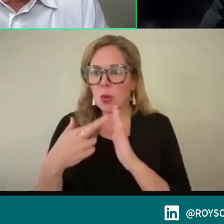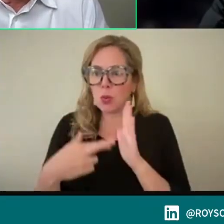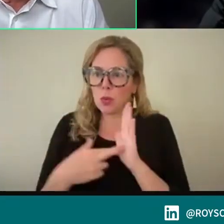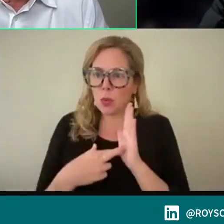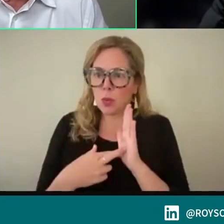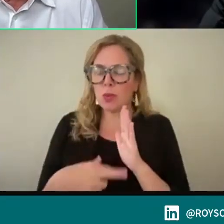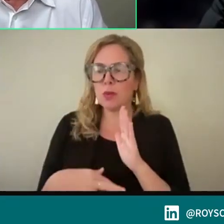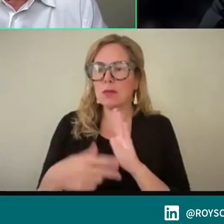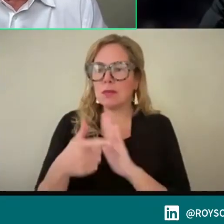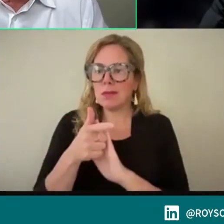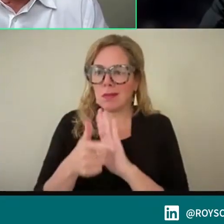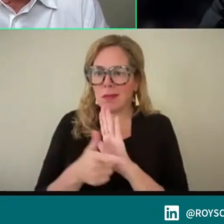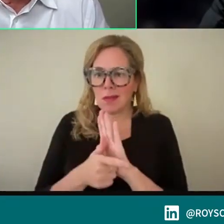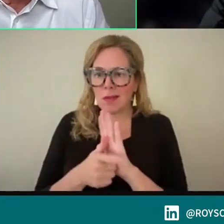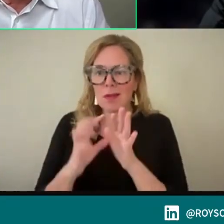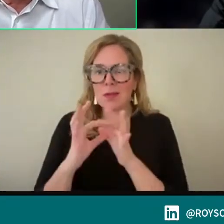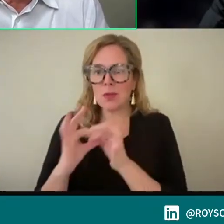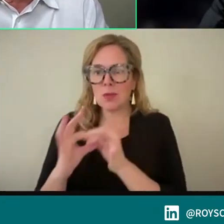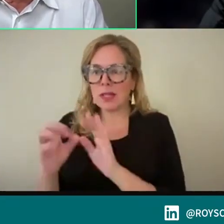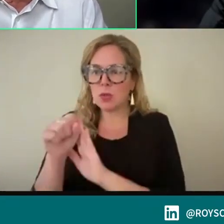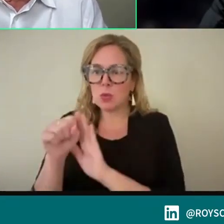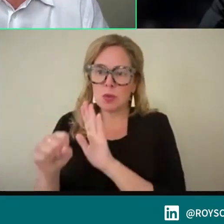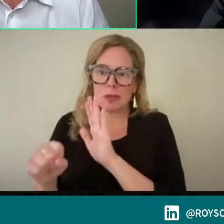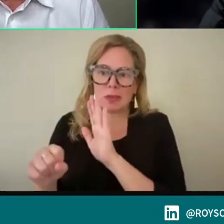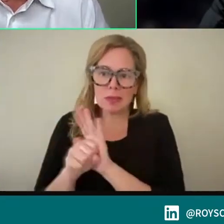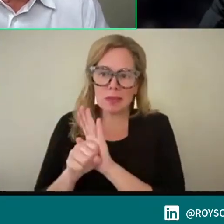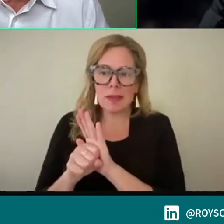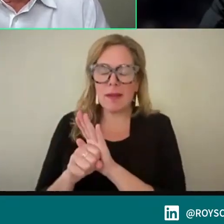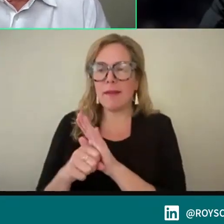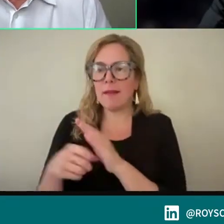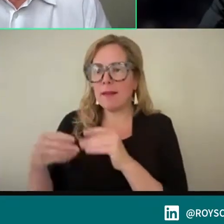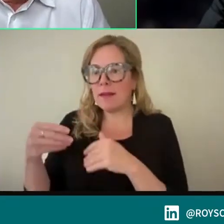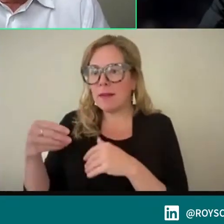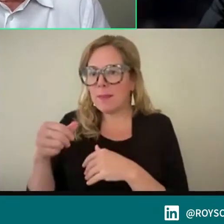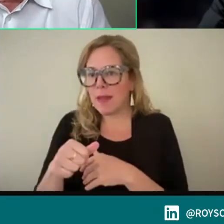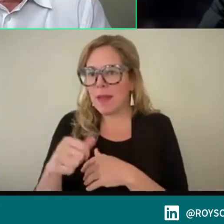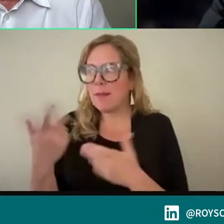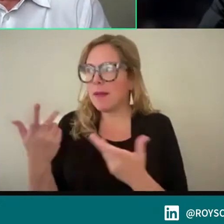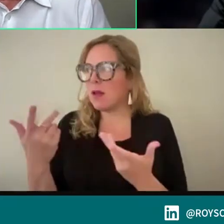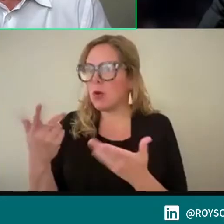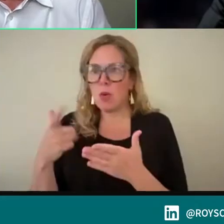limitations, around payment models, around what can be done legitimately through telehealth,